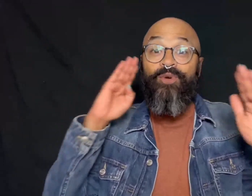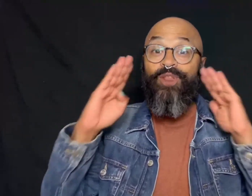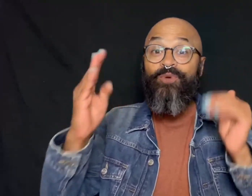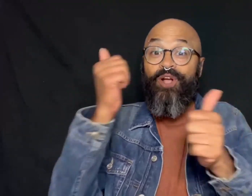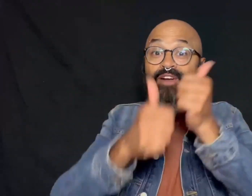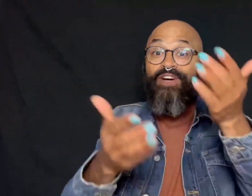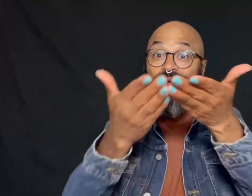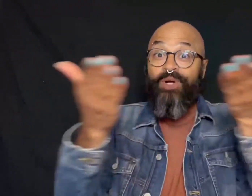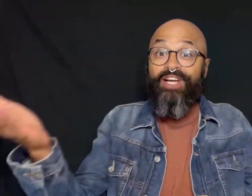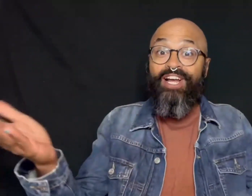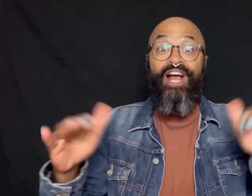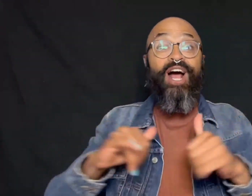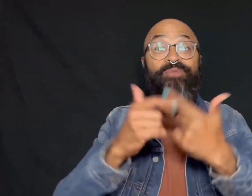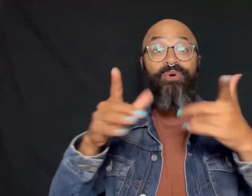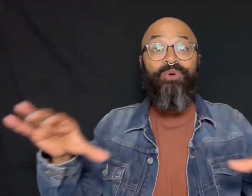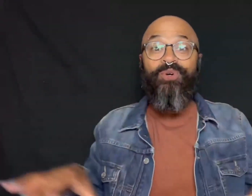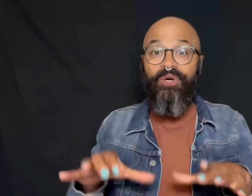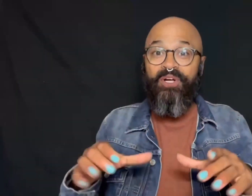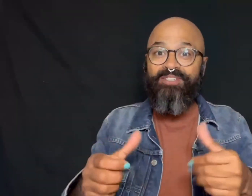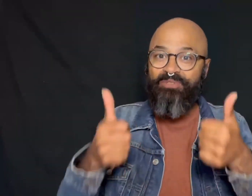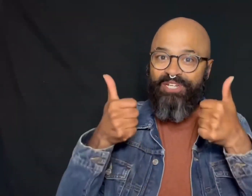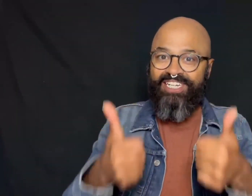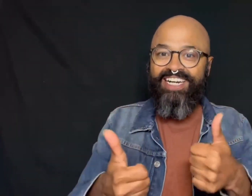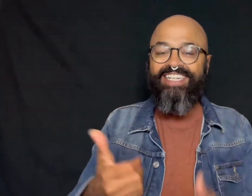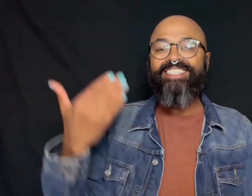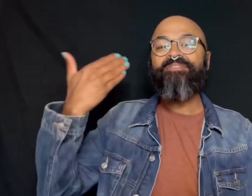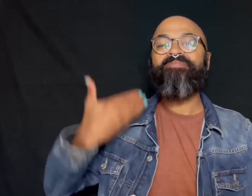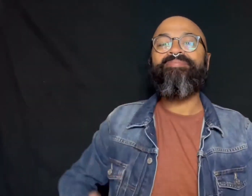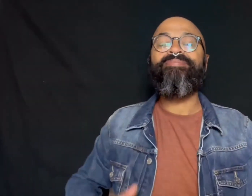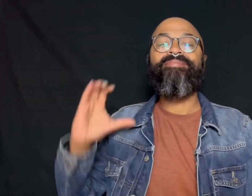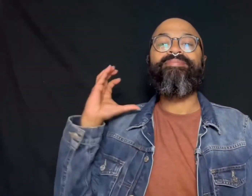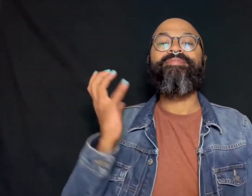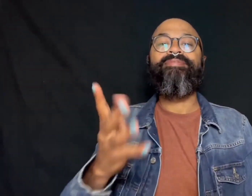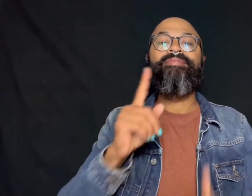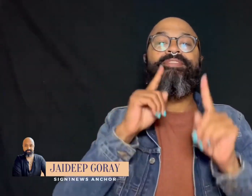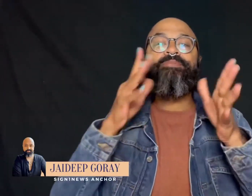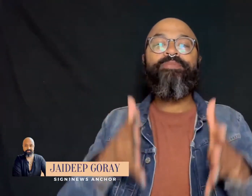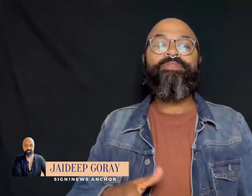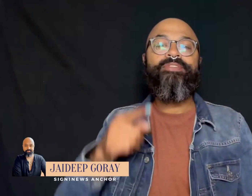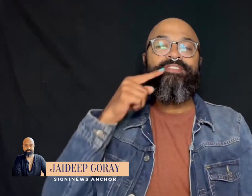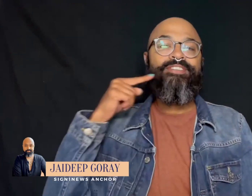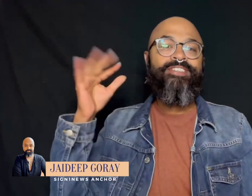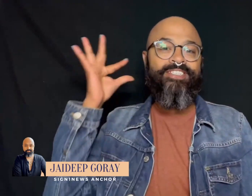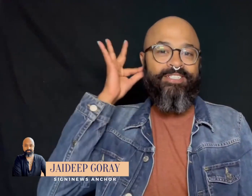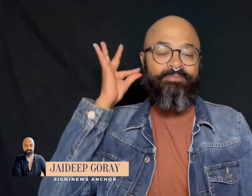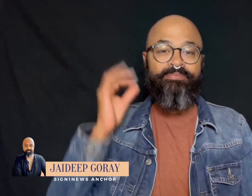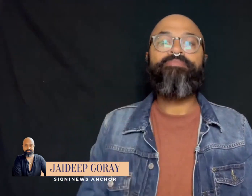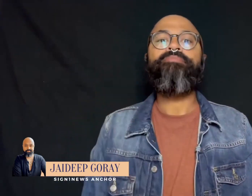Hello everyone. How are you doing? I'm Sign one News Anchor Jaydeep Gore.